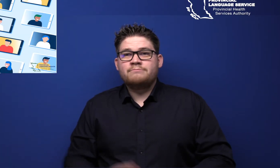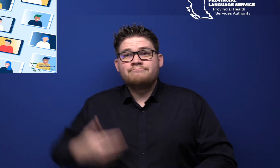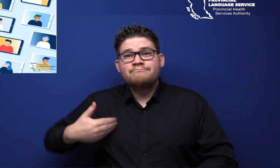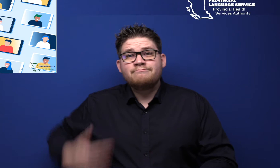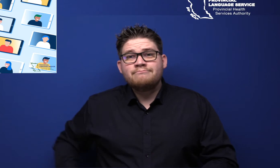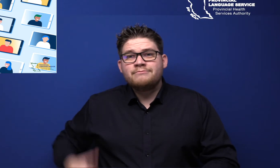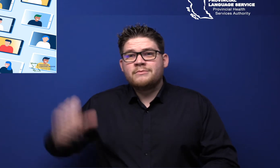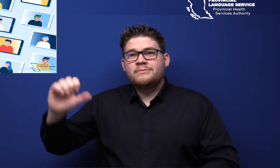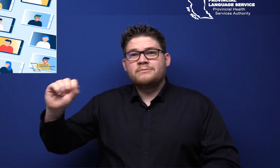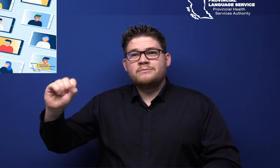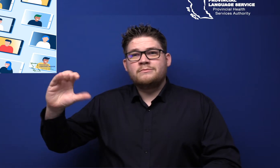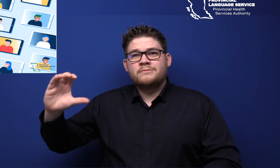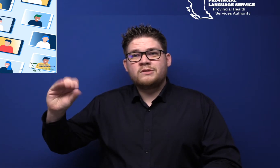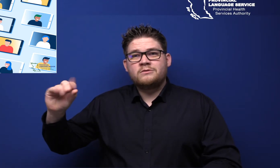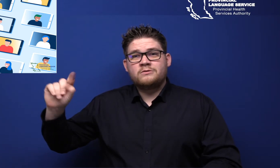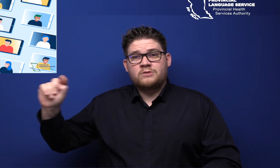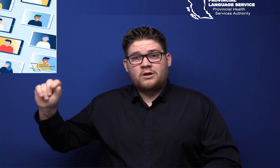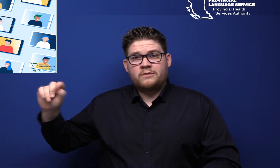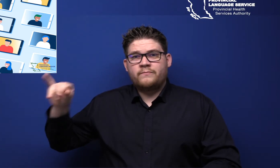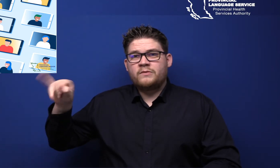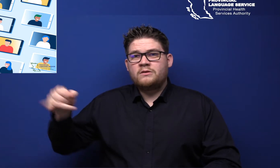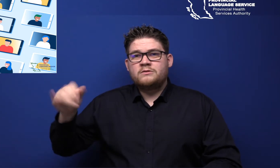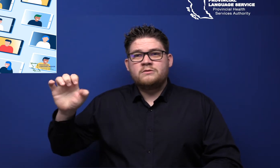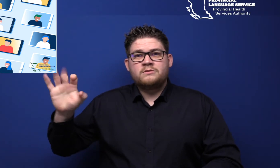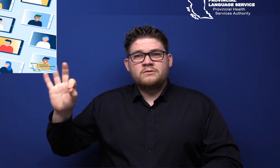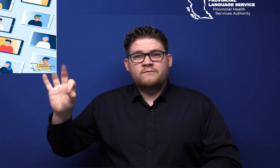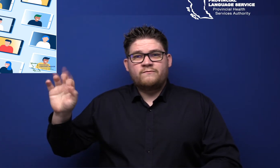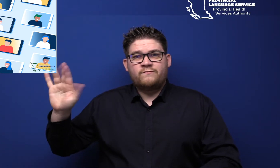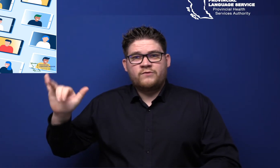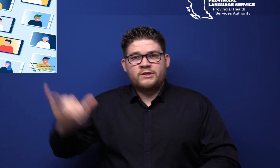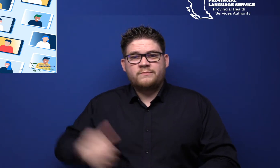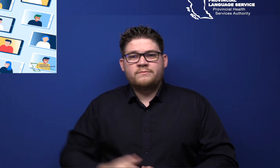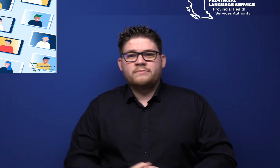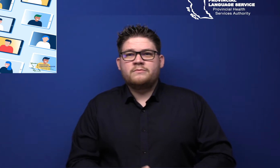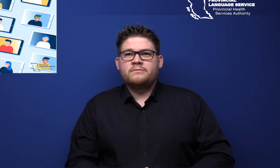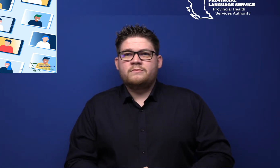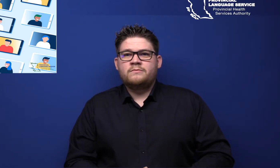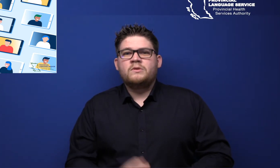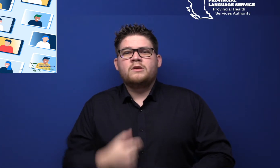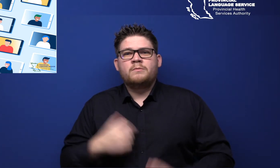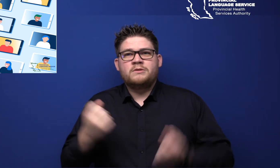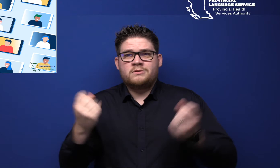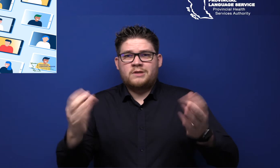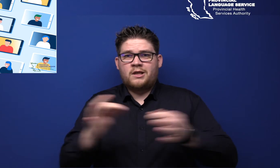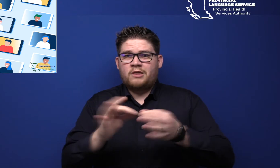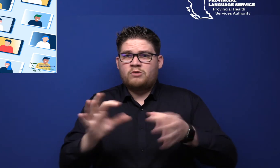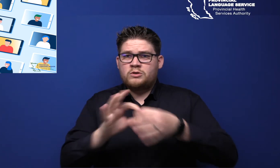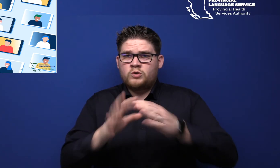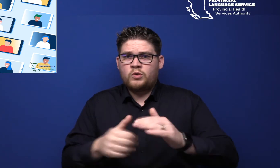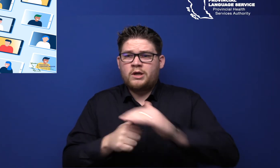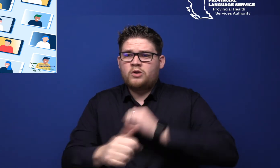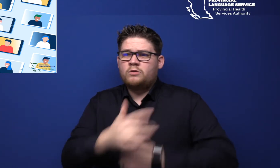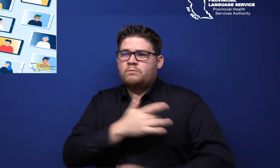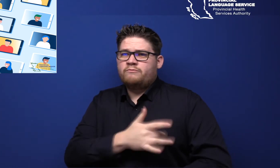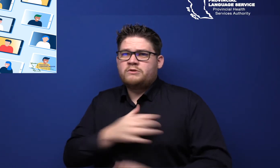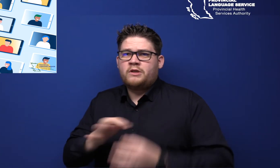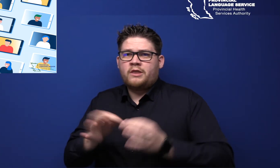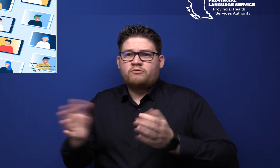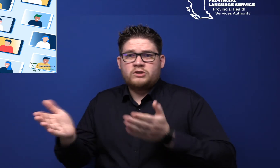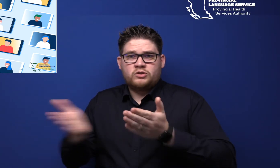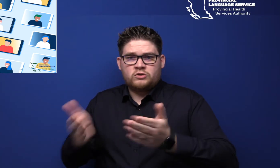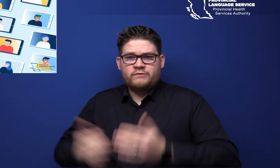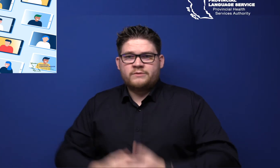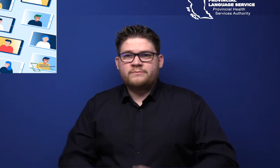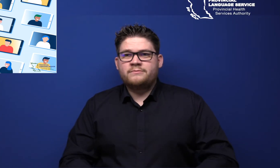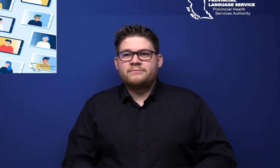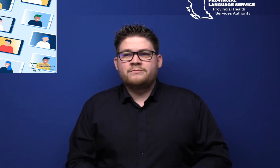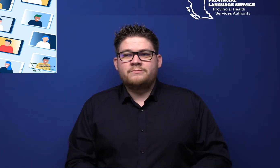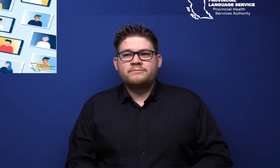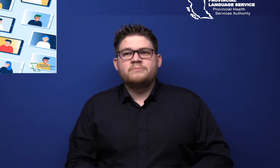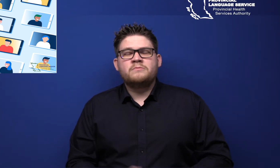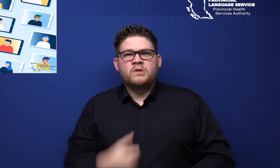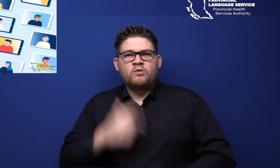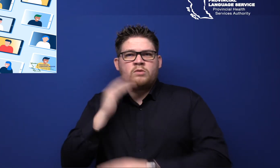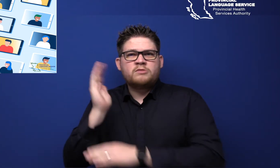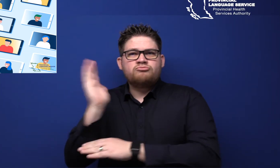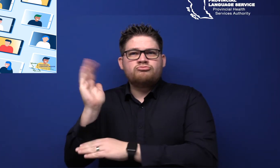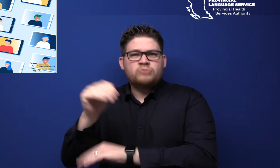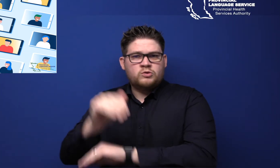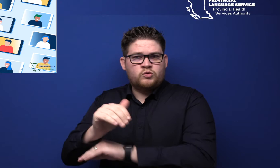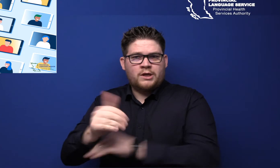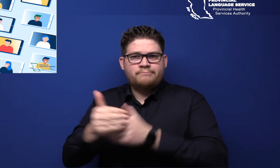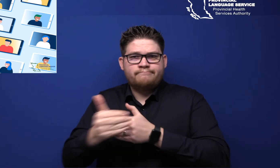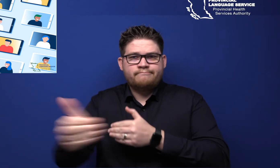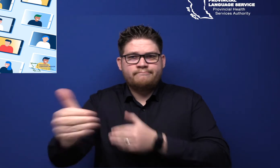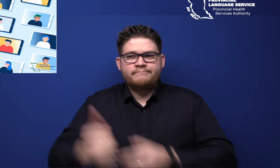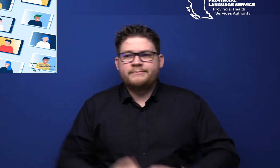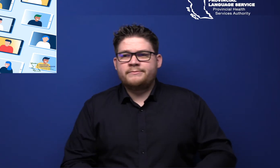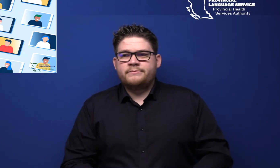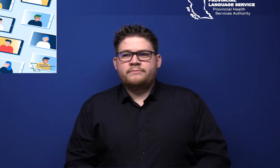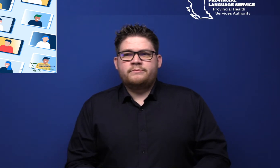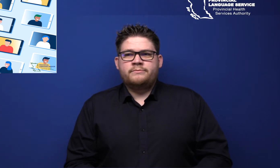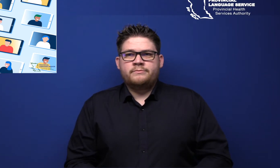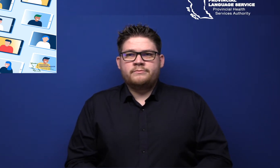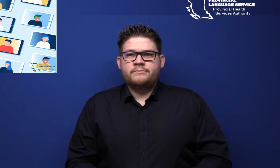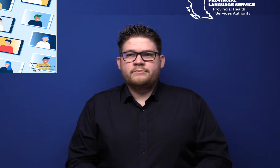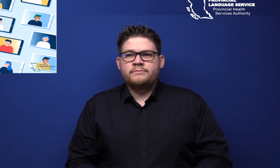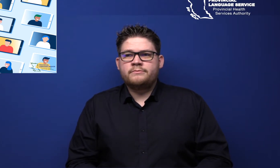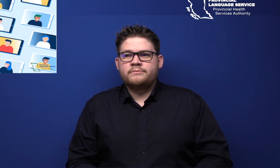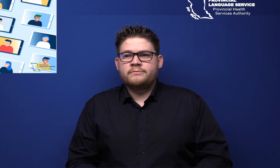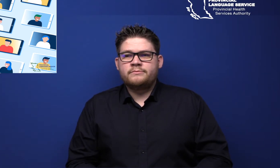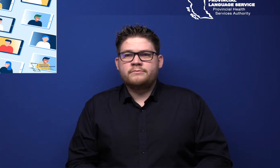MY NAME IS SCOTT JEFFREY, AND I'M THE SIGN LANGUAGE COORDINATOR AT PROVINCIAL LANGUAGE SERVICES AND I WILL BE HOSTING TONIGHT'S